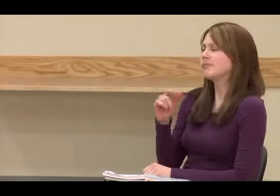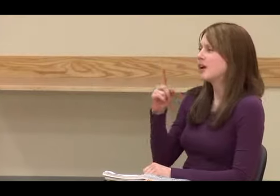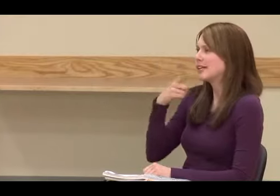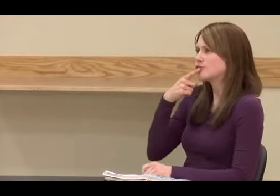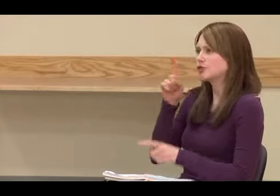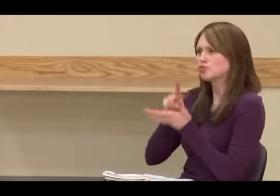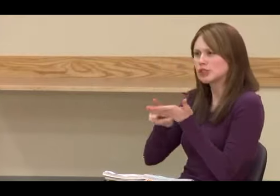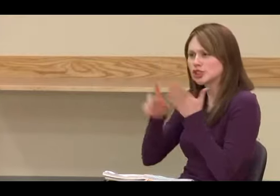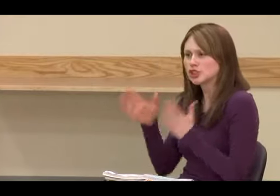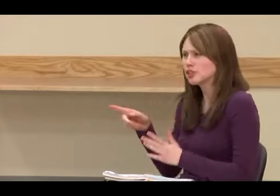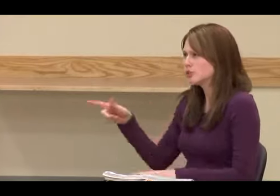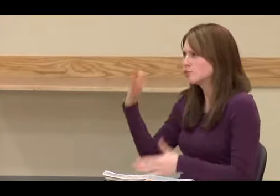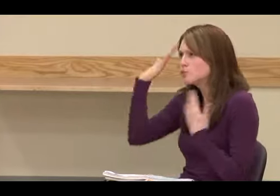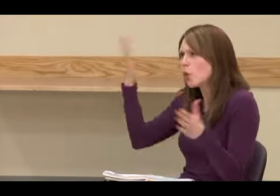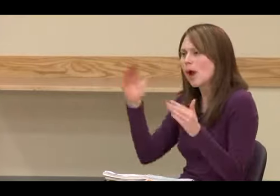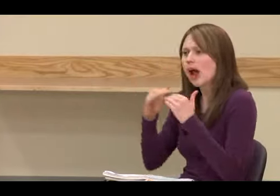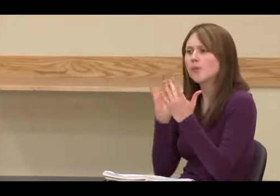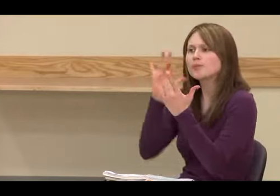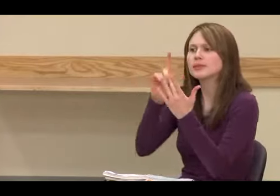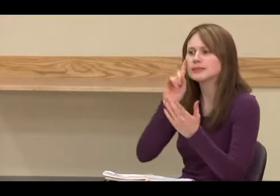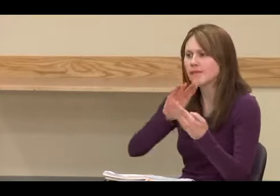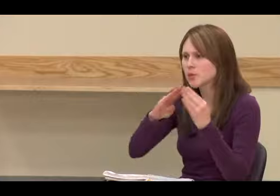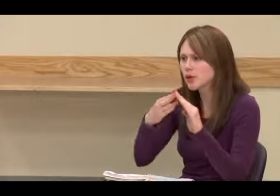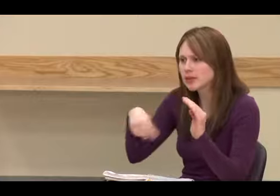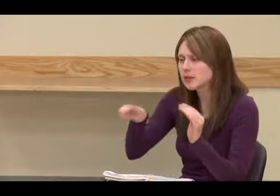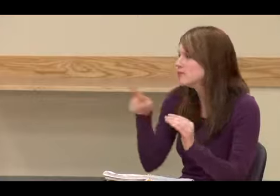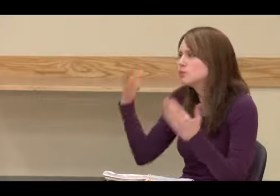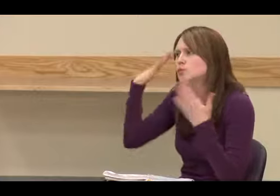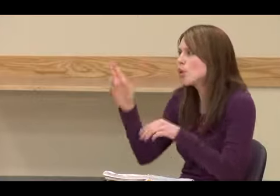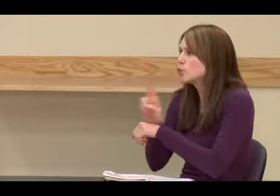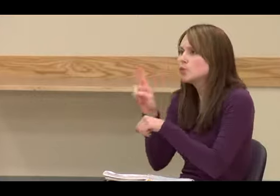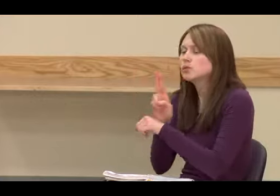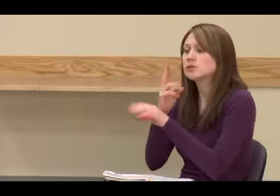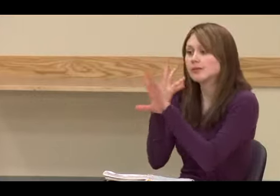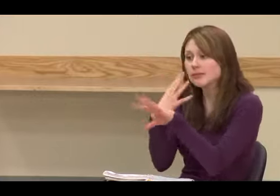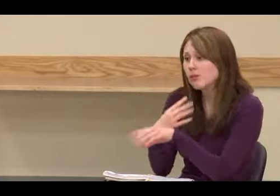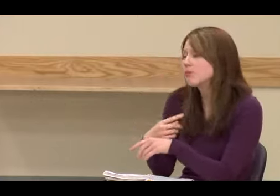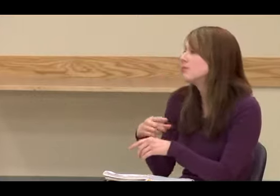She said it was a research survey. Researchers probably don't know how to contact deaf people,